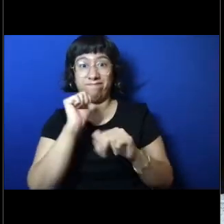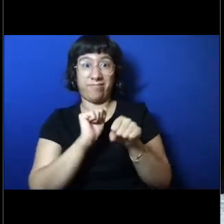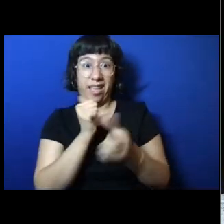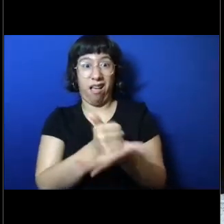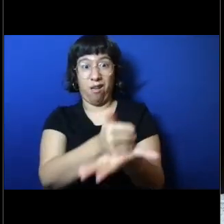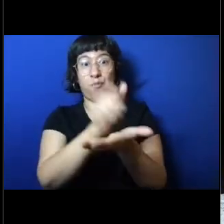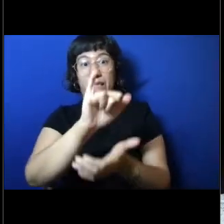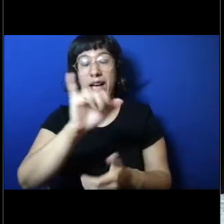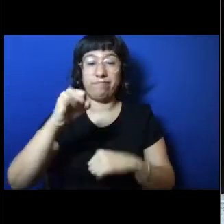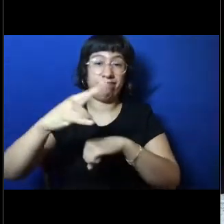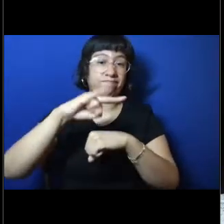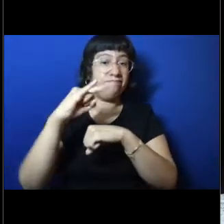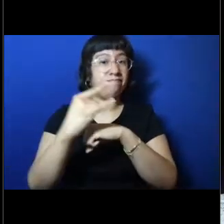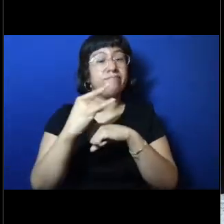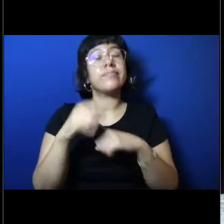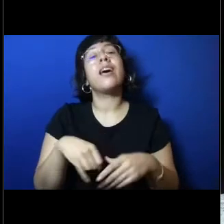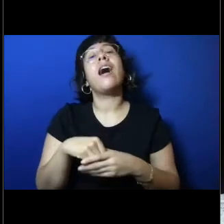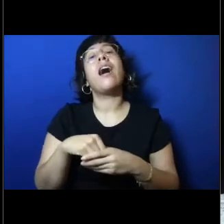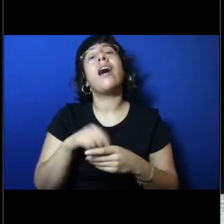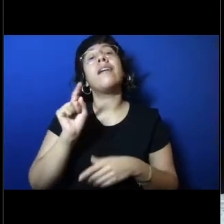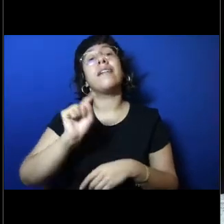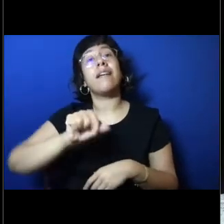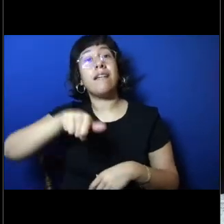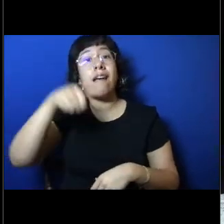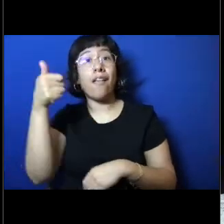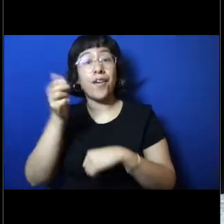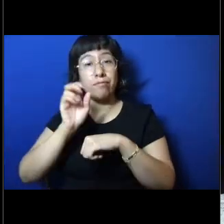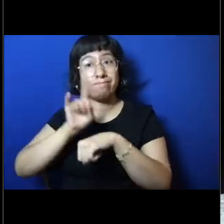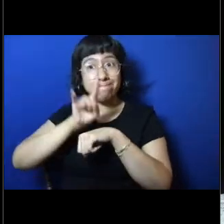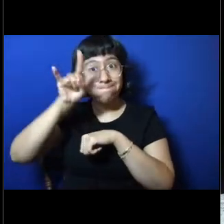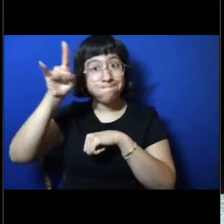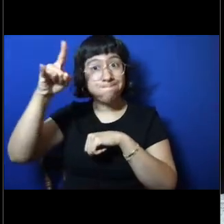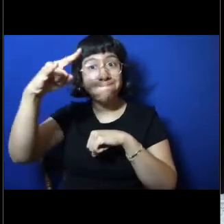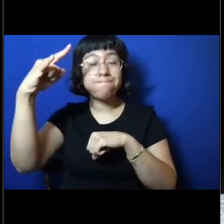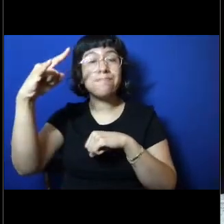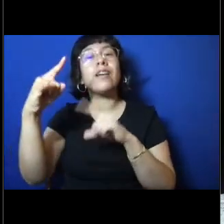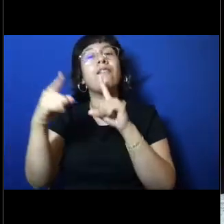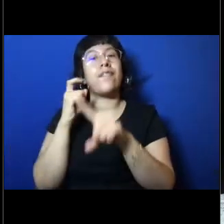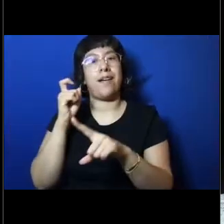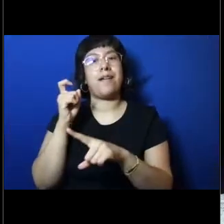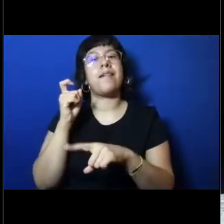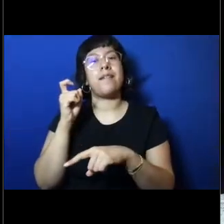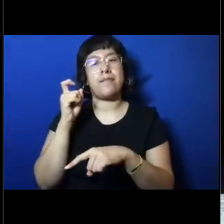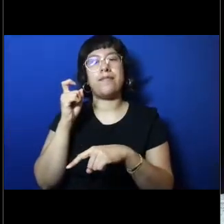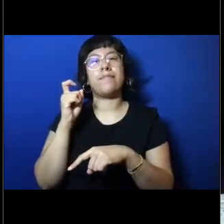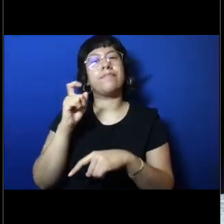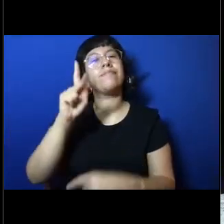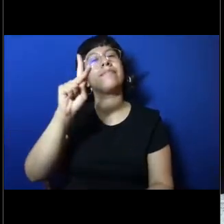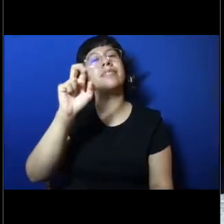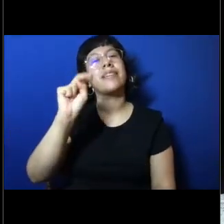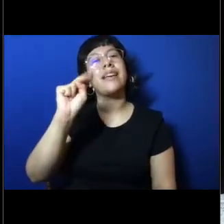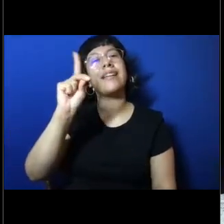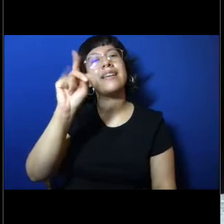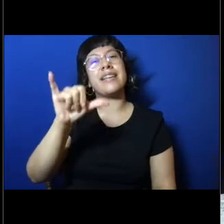that's just a couple of years ago. And it was kind of an exciting one. This is the one that was launched off. It was at the Kennedy space center in Florida.